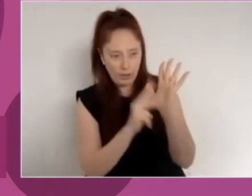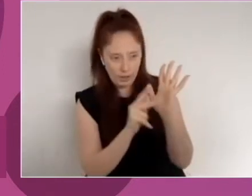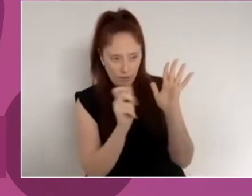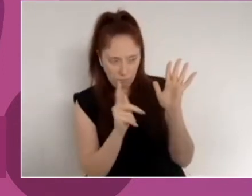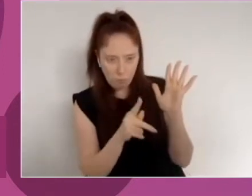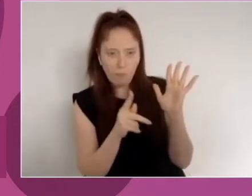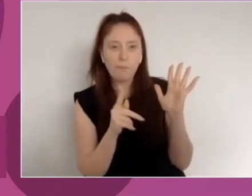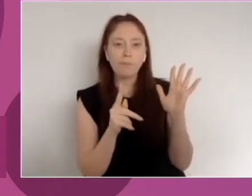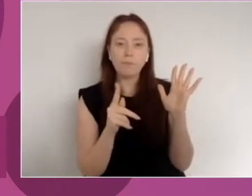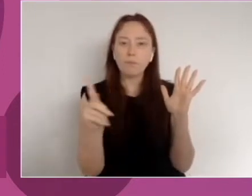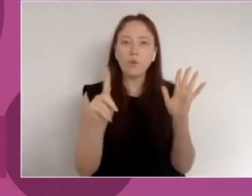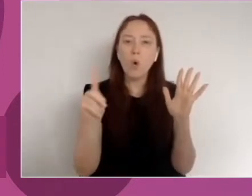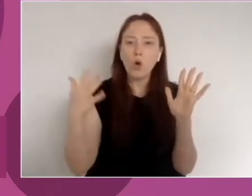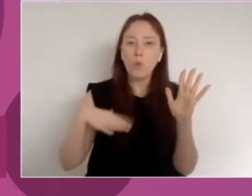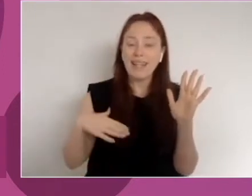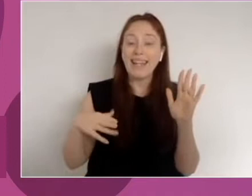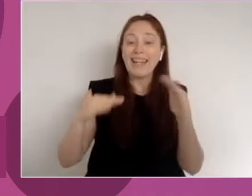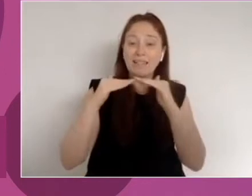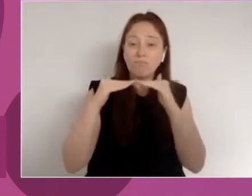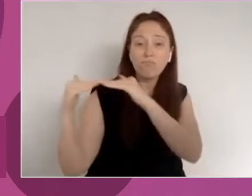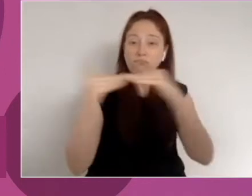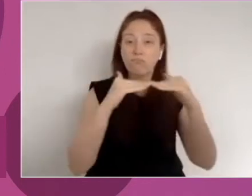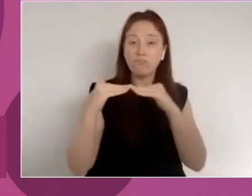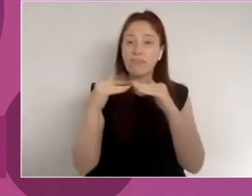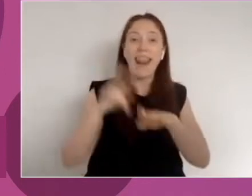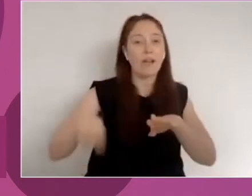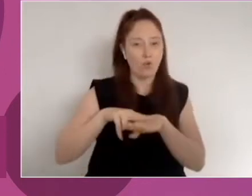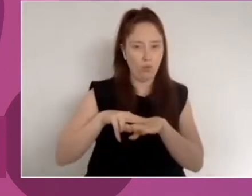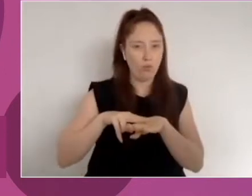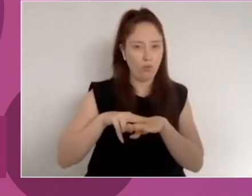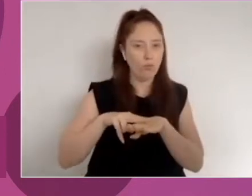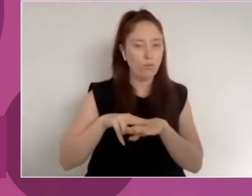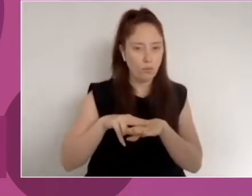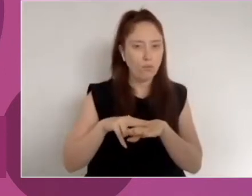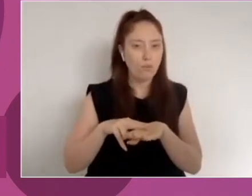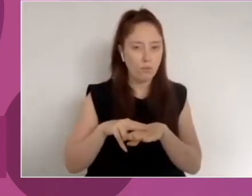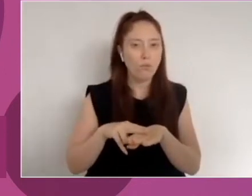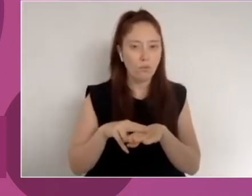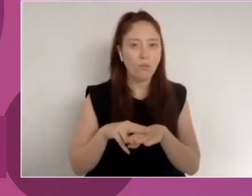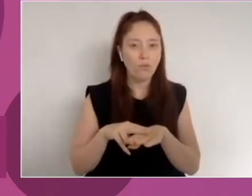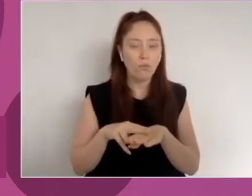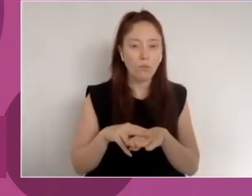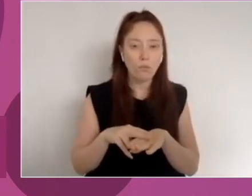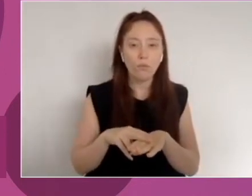which need national consistency? But, a really good concept of whole of governments is that you